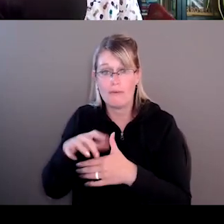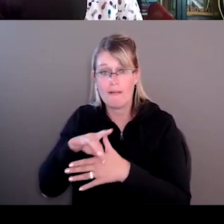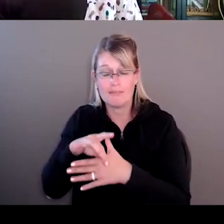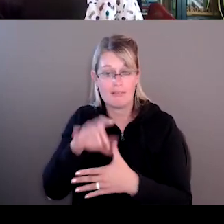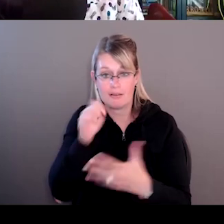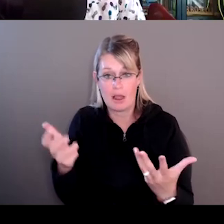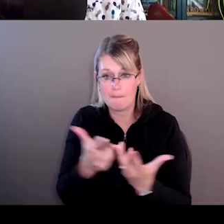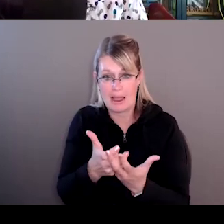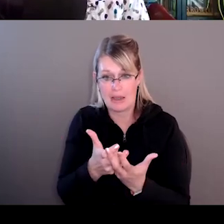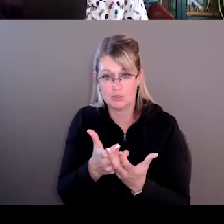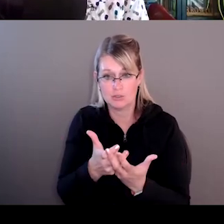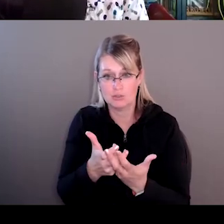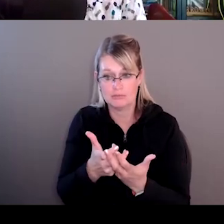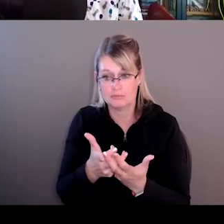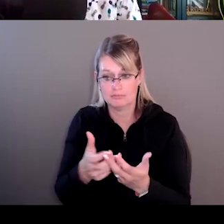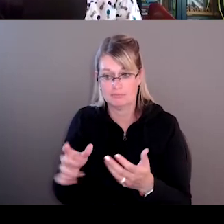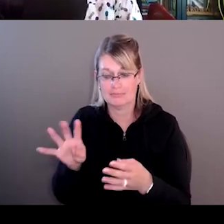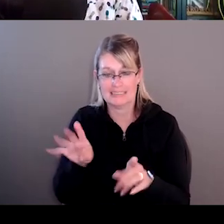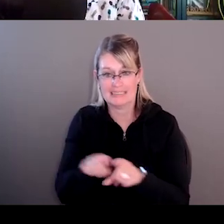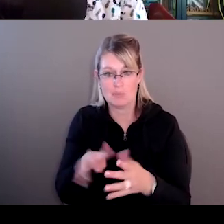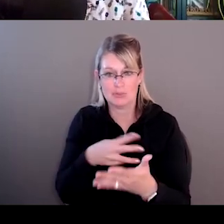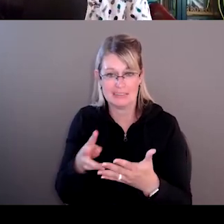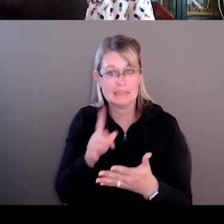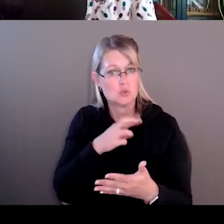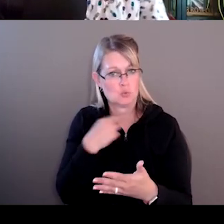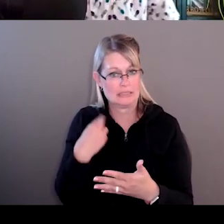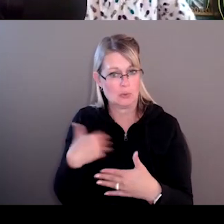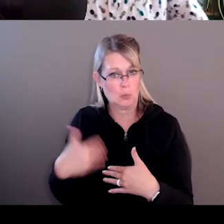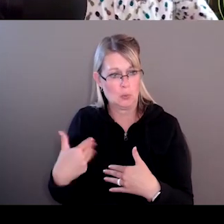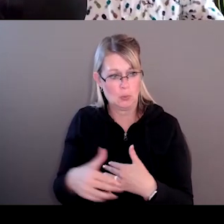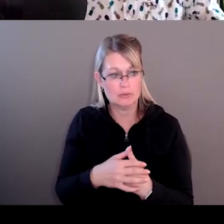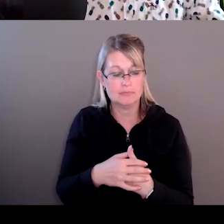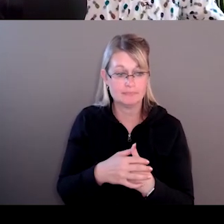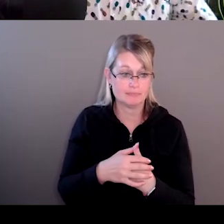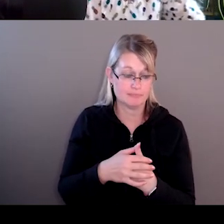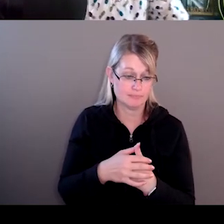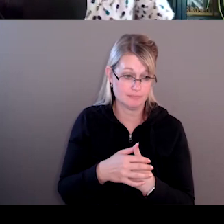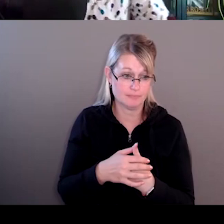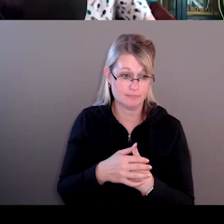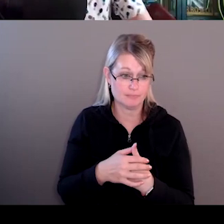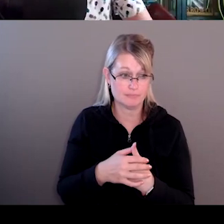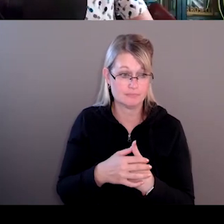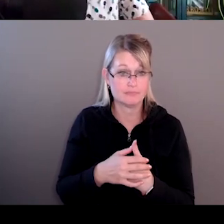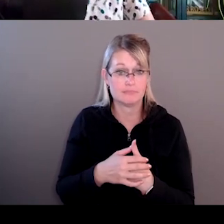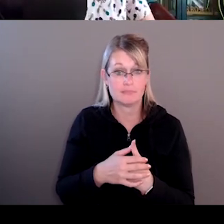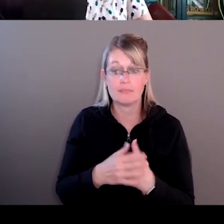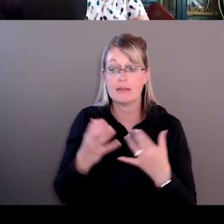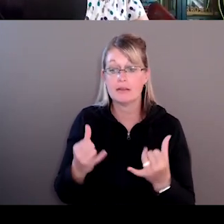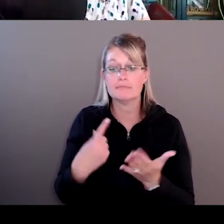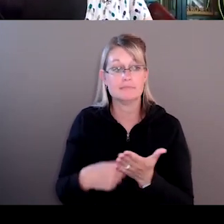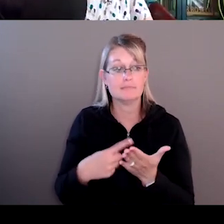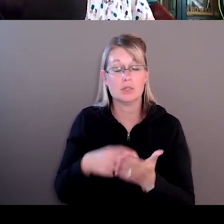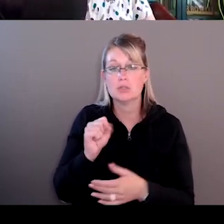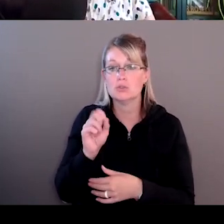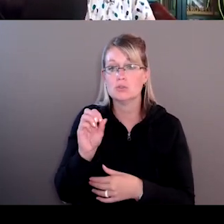the surrounding people. Risky at best. Okay. We are going to talk about sorting our tables now.